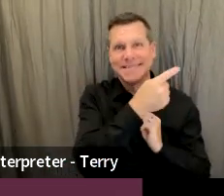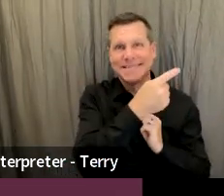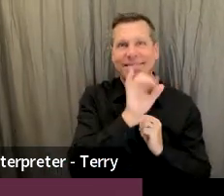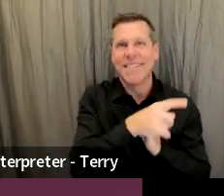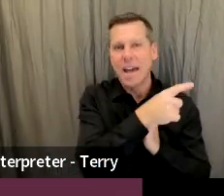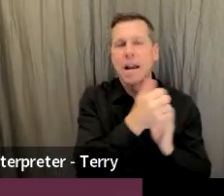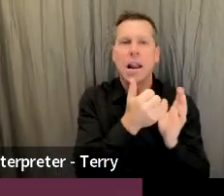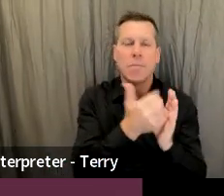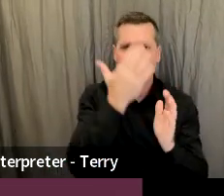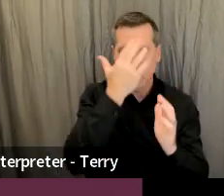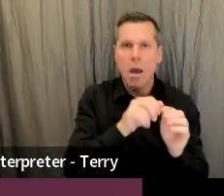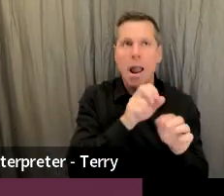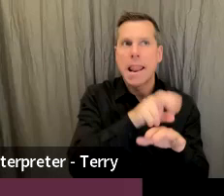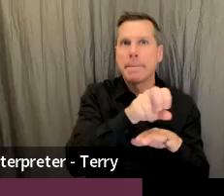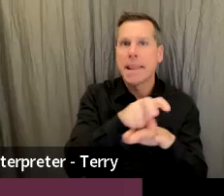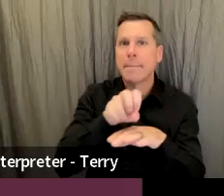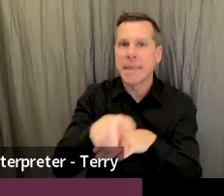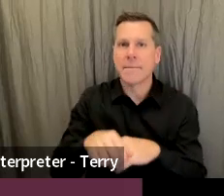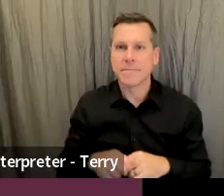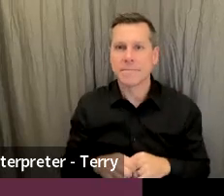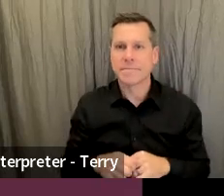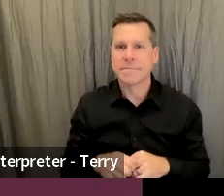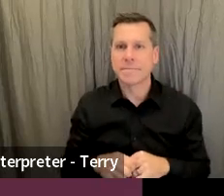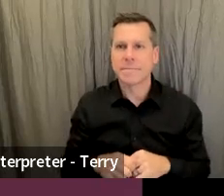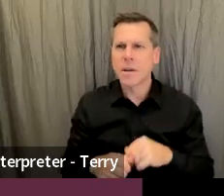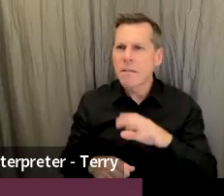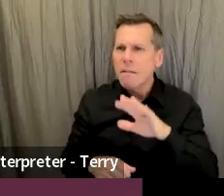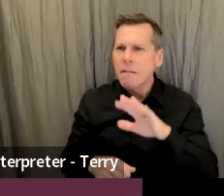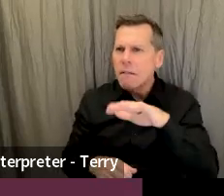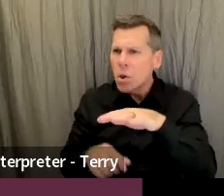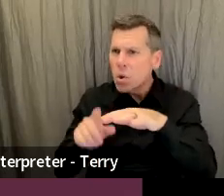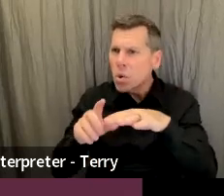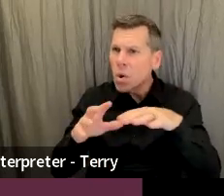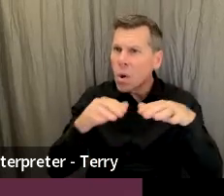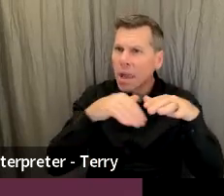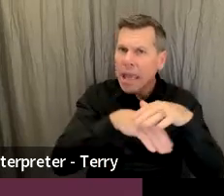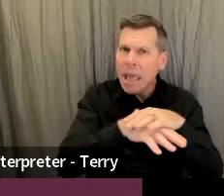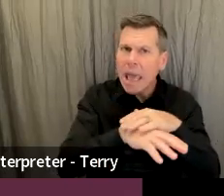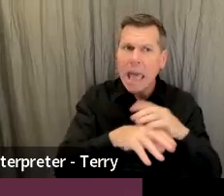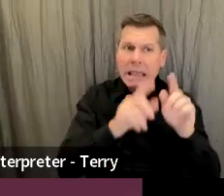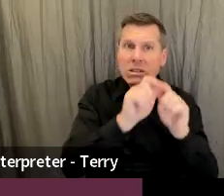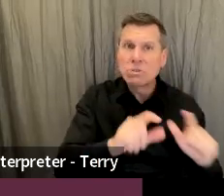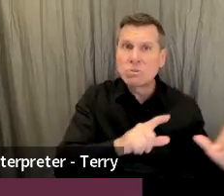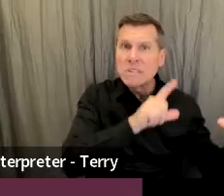they were still seeing the home page. Are you in the page on the screen? Just a way to do that?